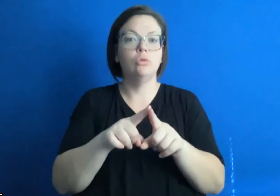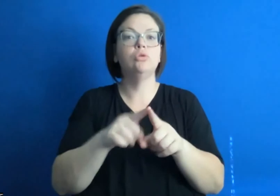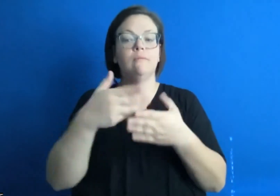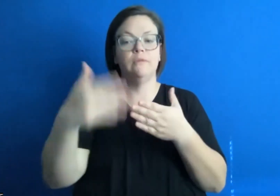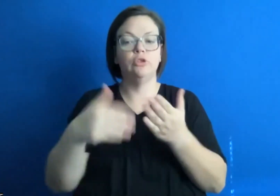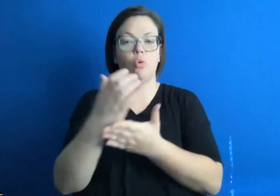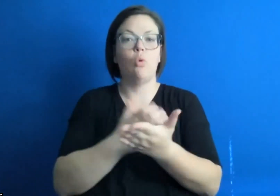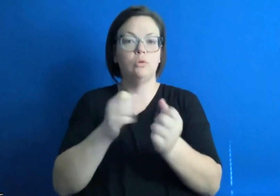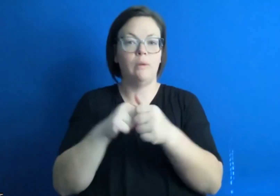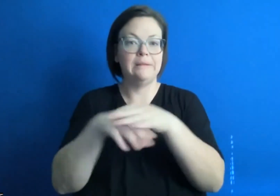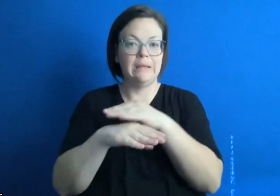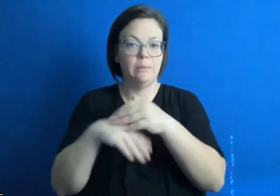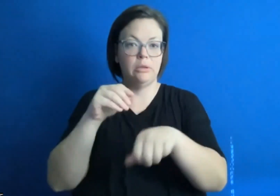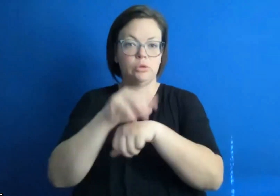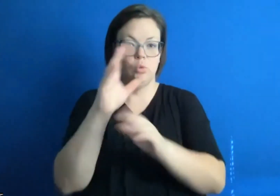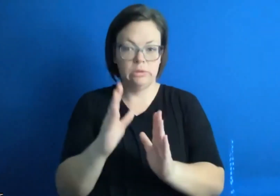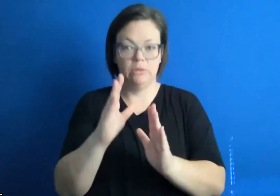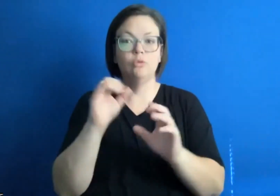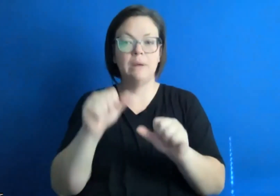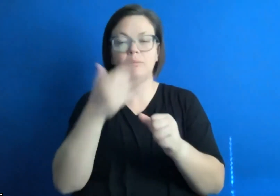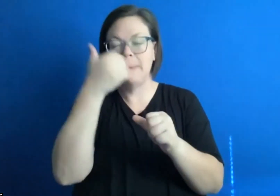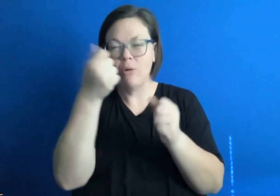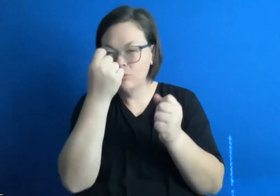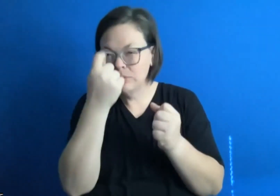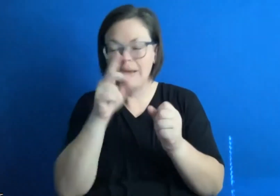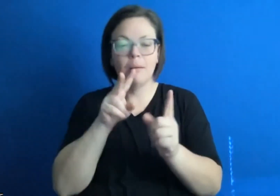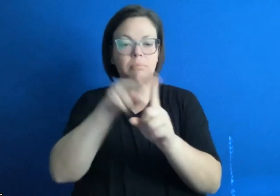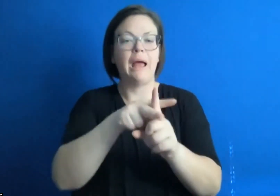an accessibility consultant to better understand and apply the principles of universal design.